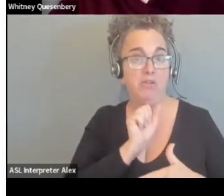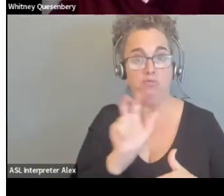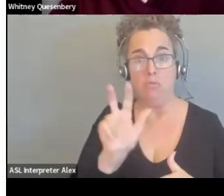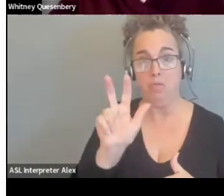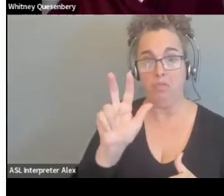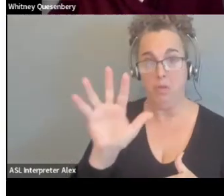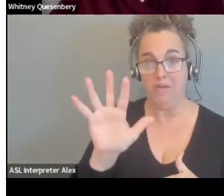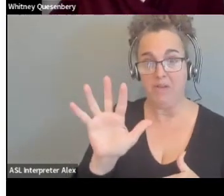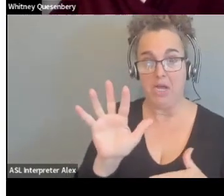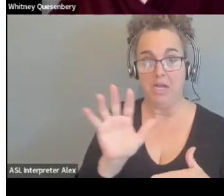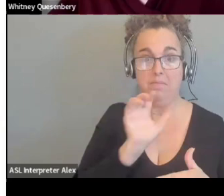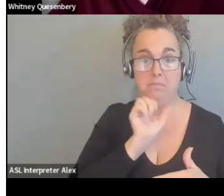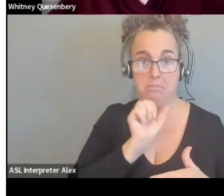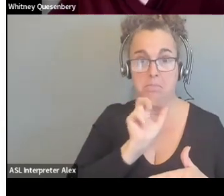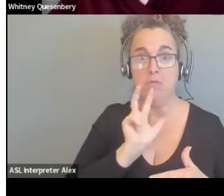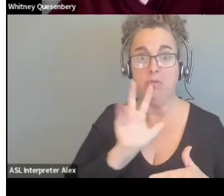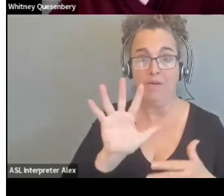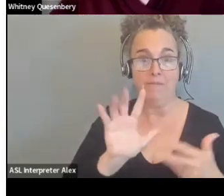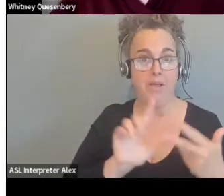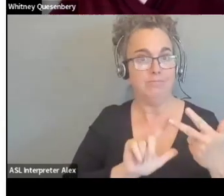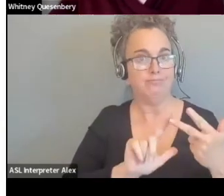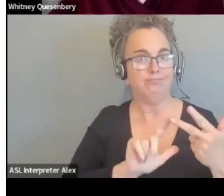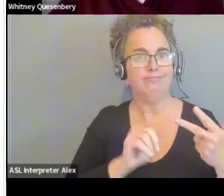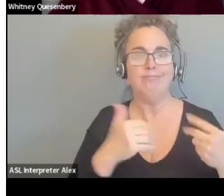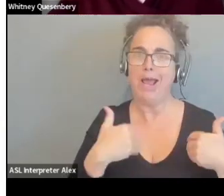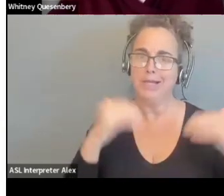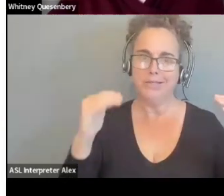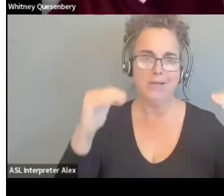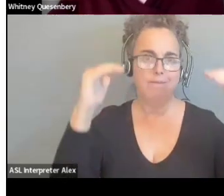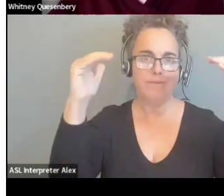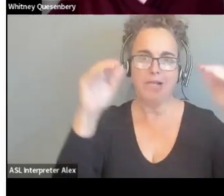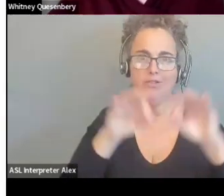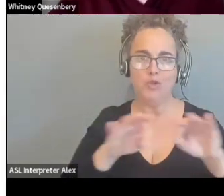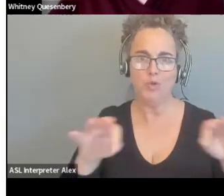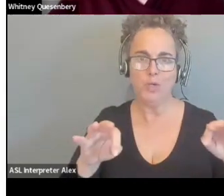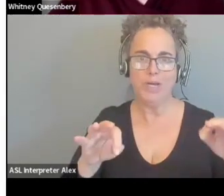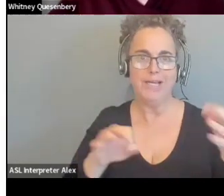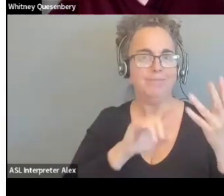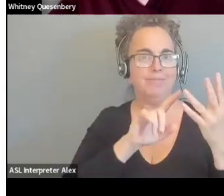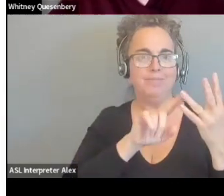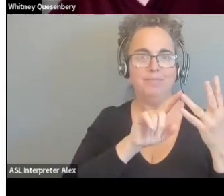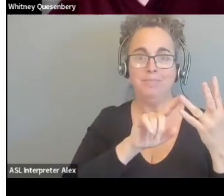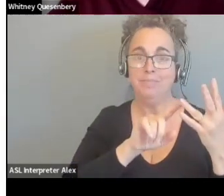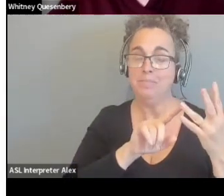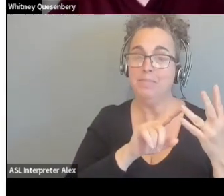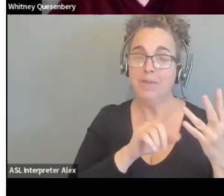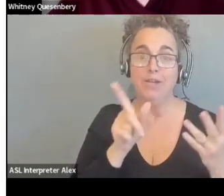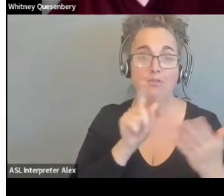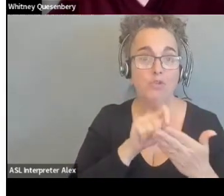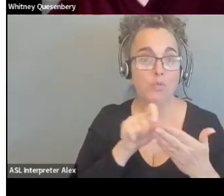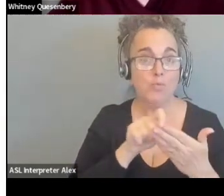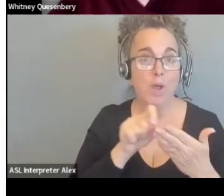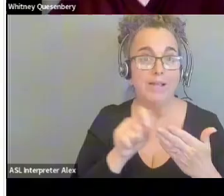we gave her an advanced degree and we gave her a job writing for a trade publication and working from home, right?